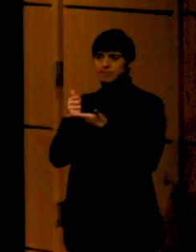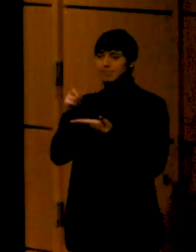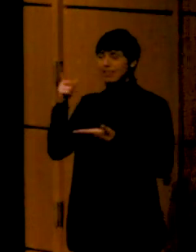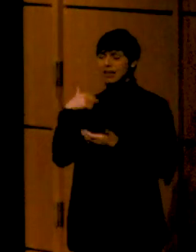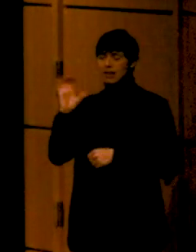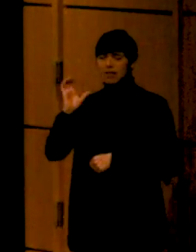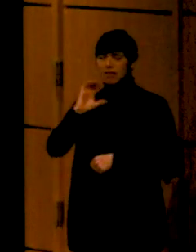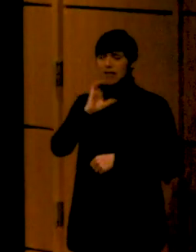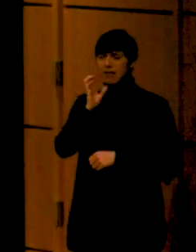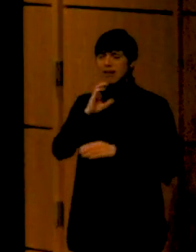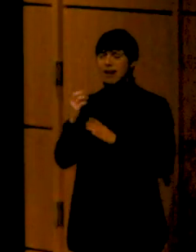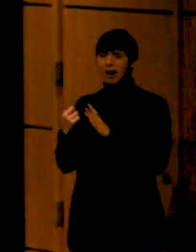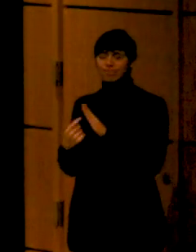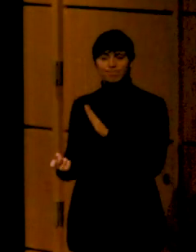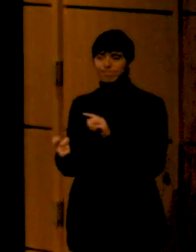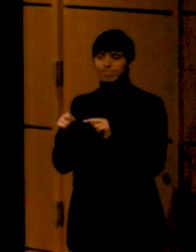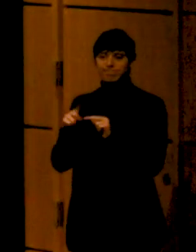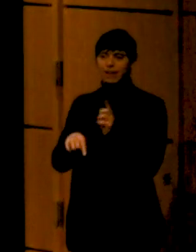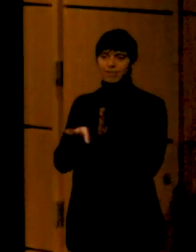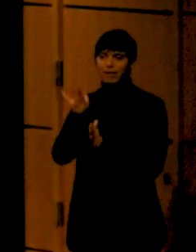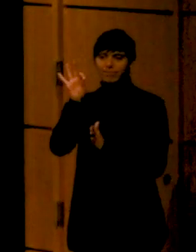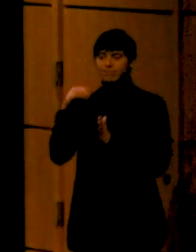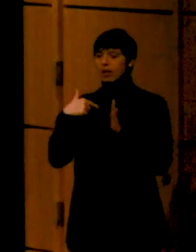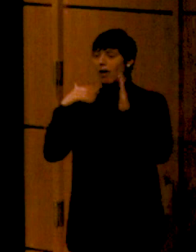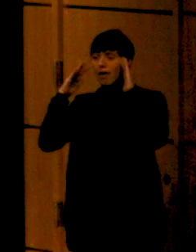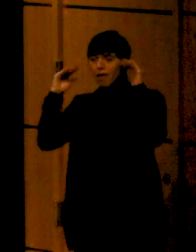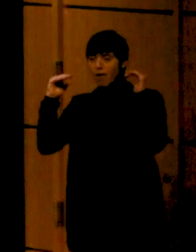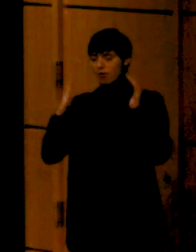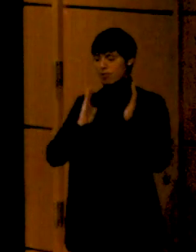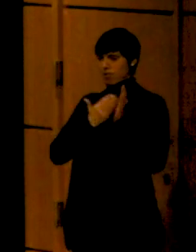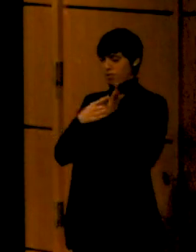It hopefully the show might bring it out into the open once again.